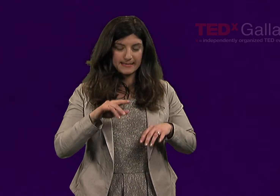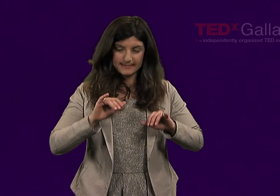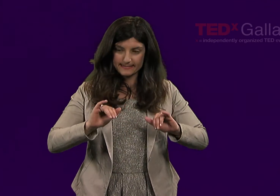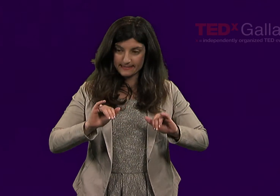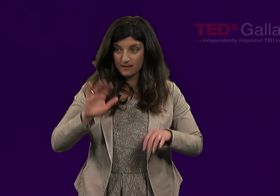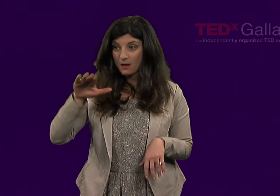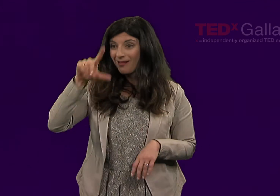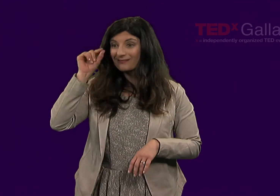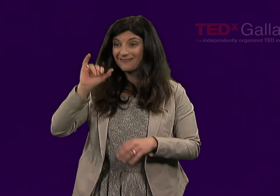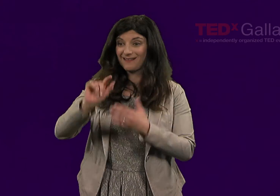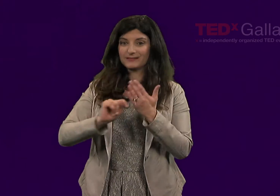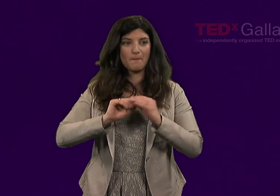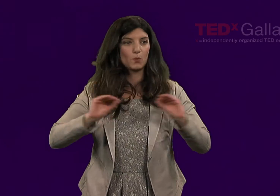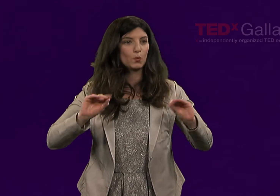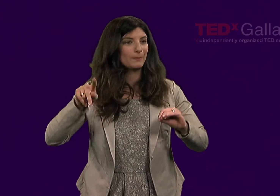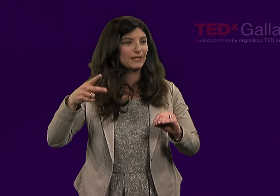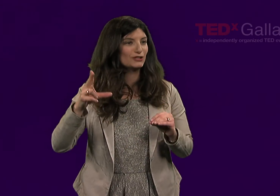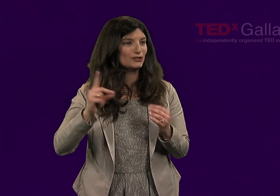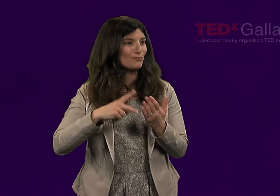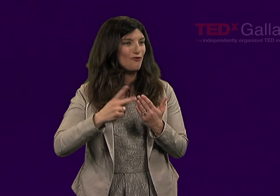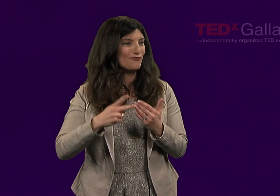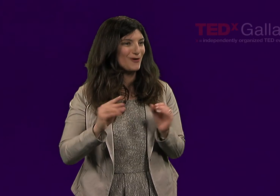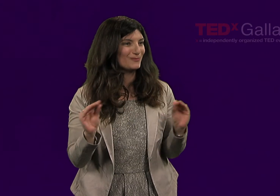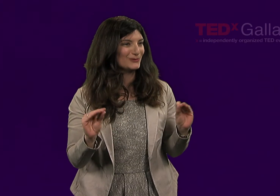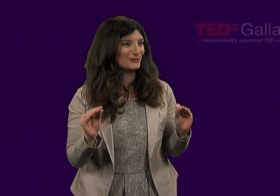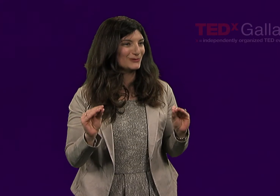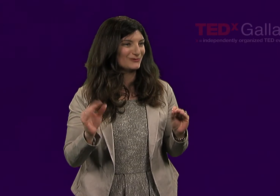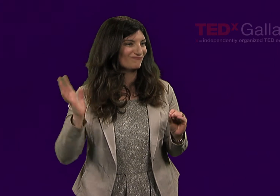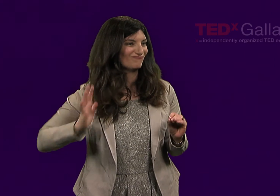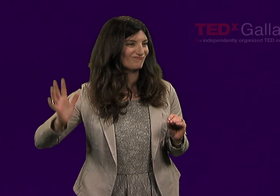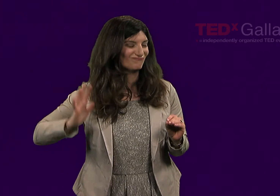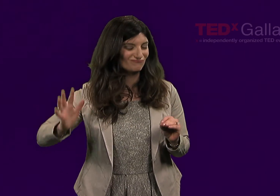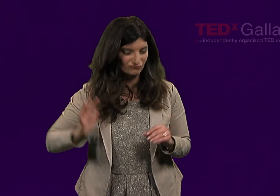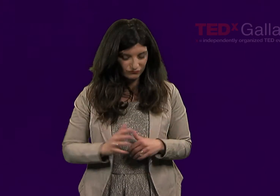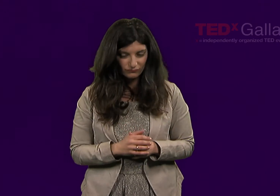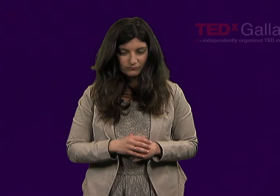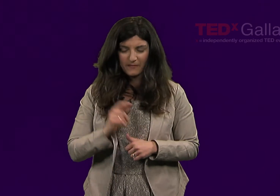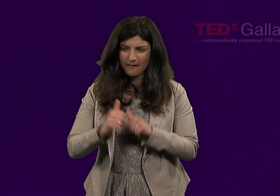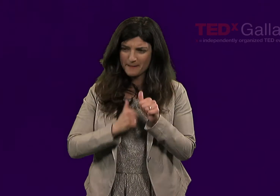and realized that at Gallaudet University, they didn't have any doctoral programs at that time.